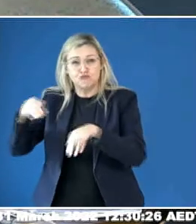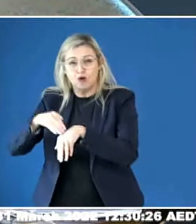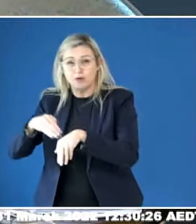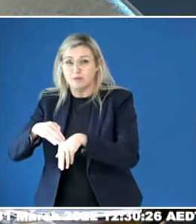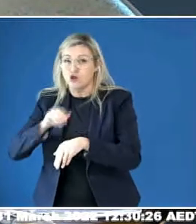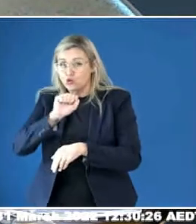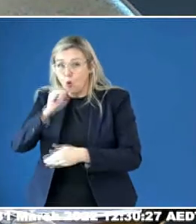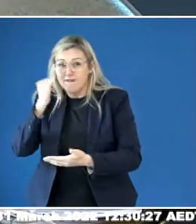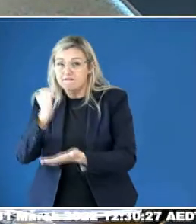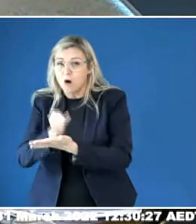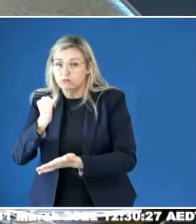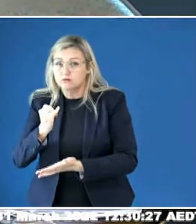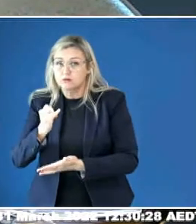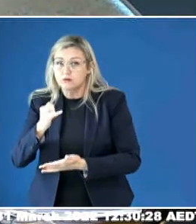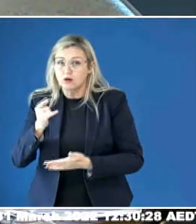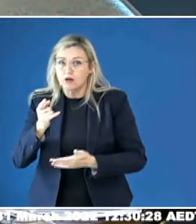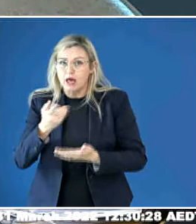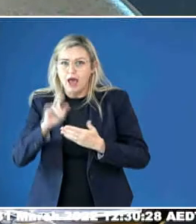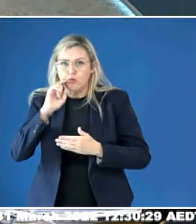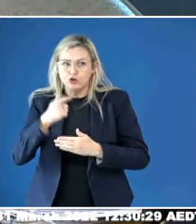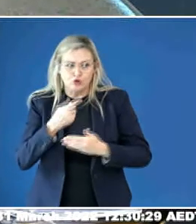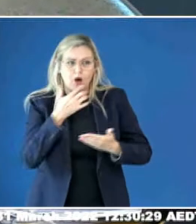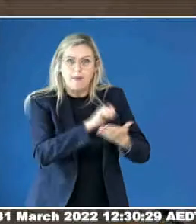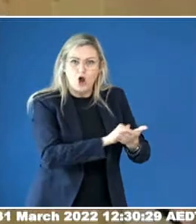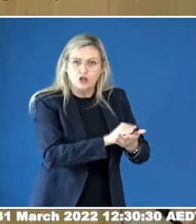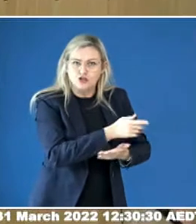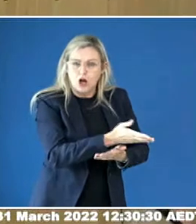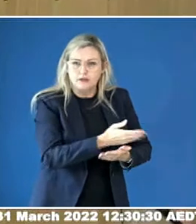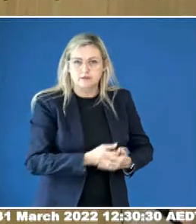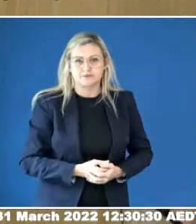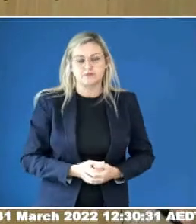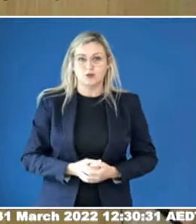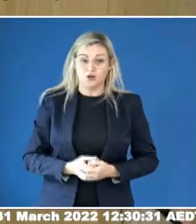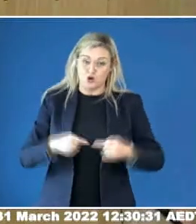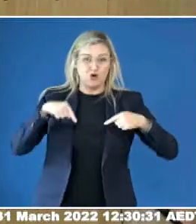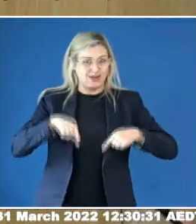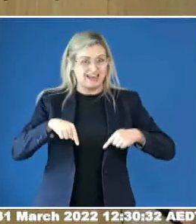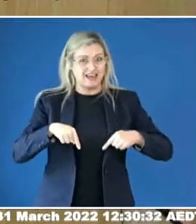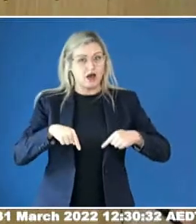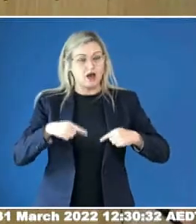Okay. Yeah, look, in this forum, I personally and on behalf of Anglicare we